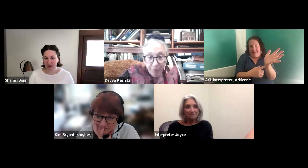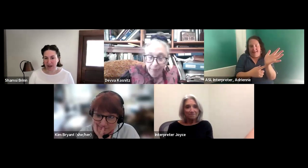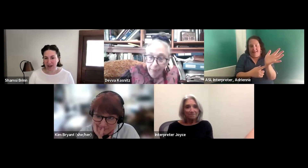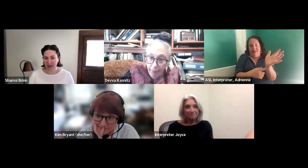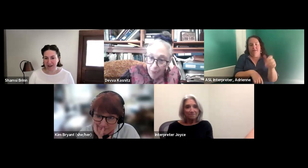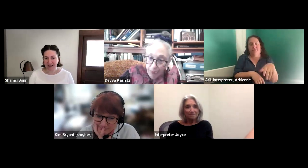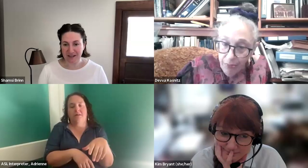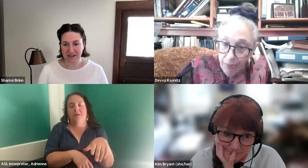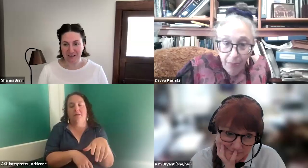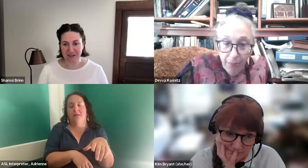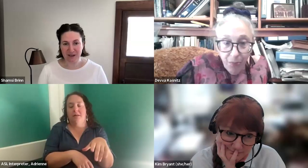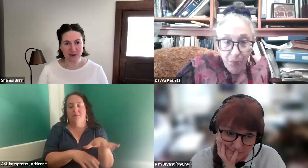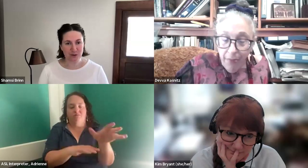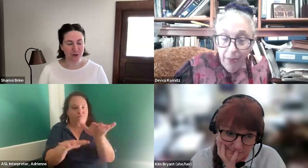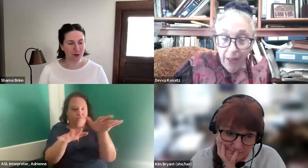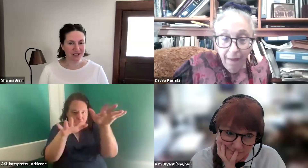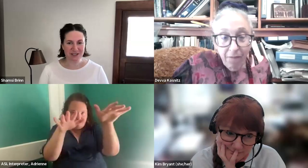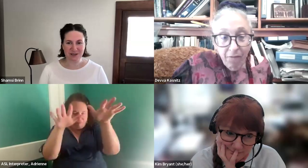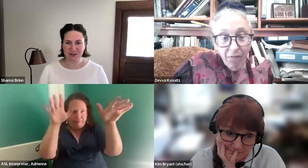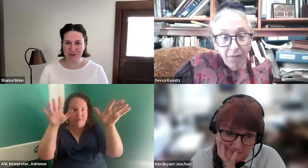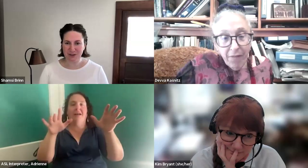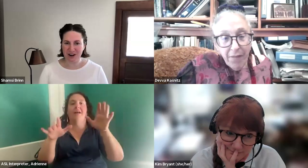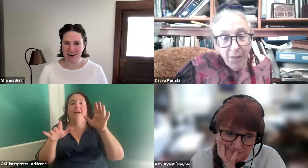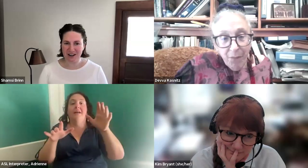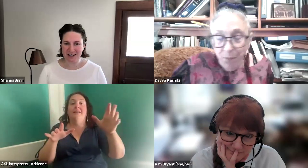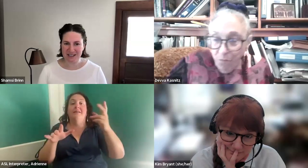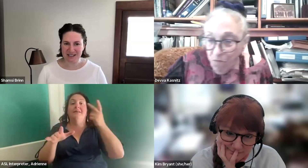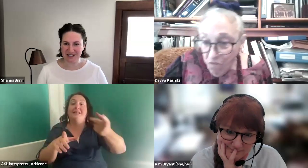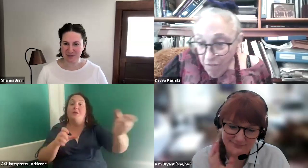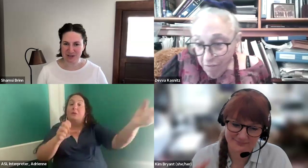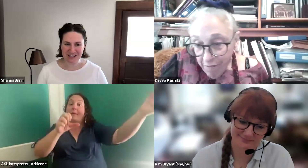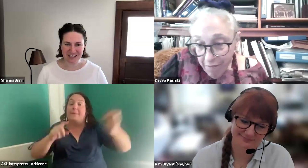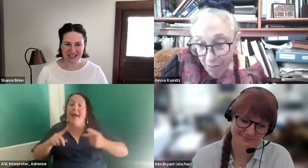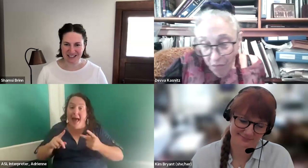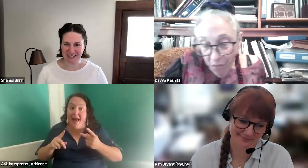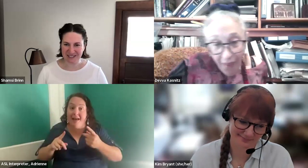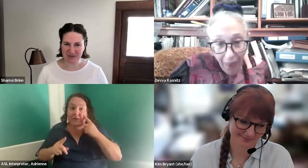And see you folks soon for our next presentation.